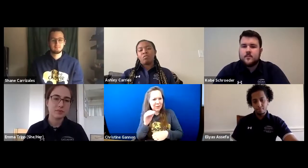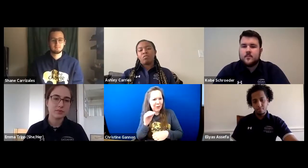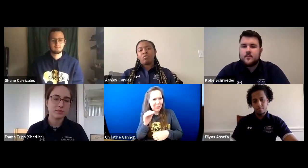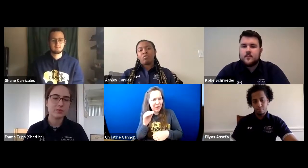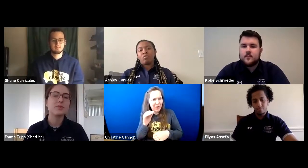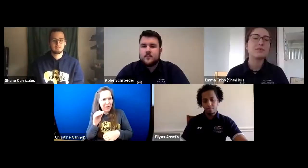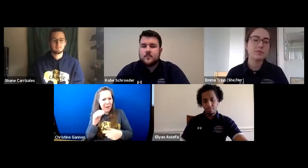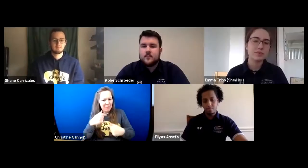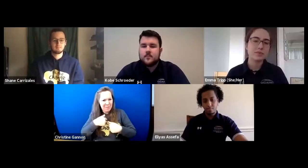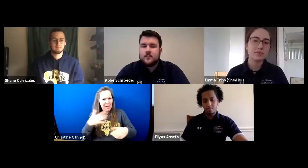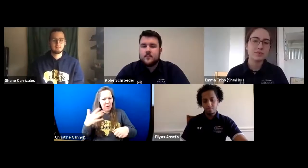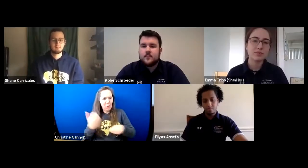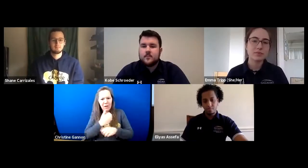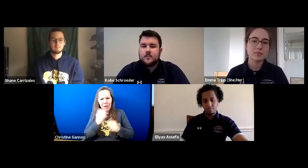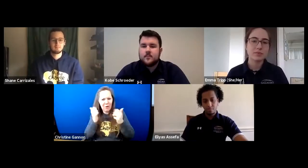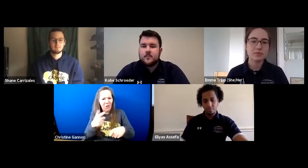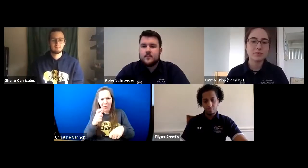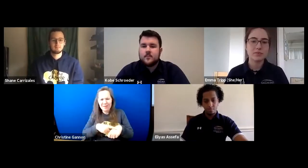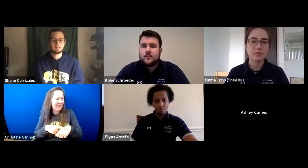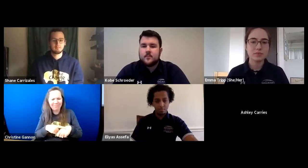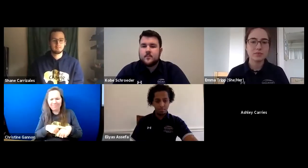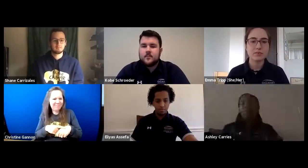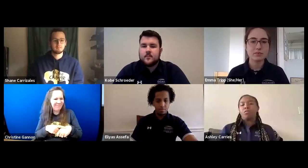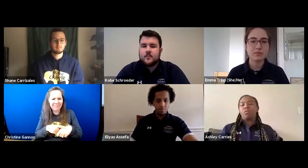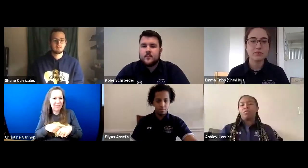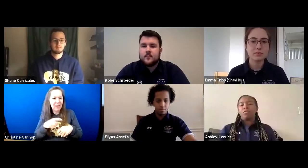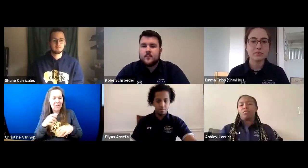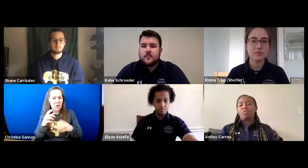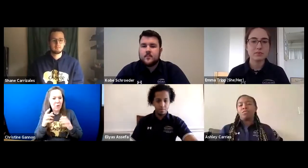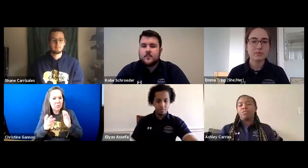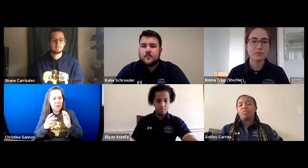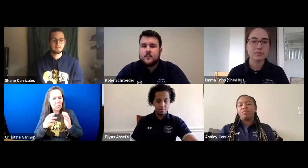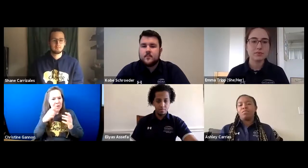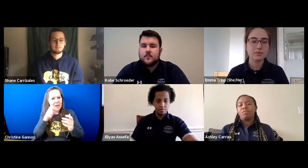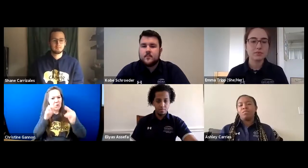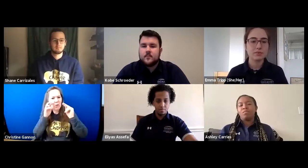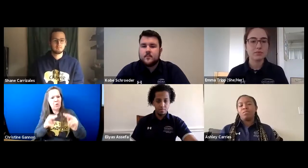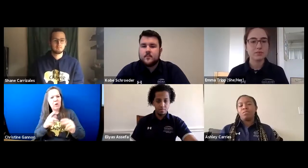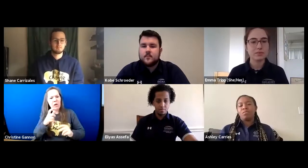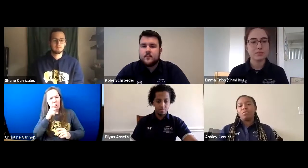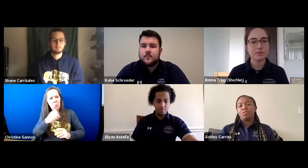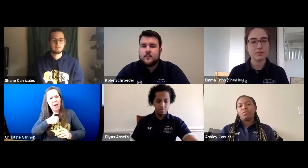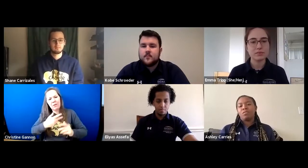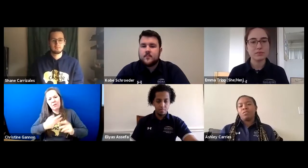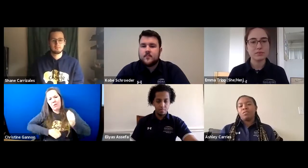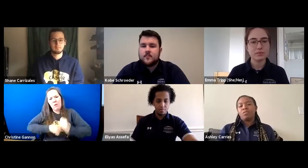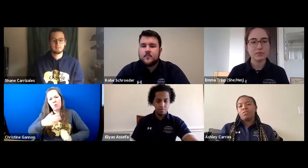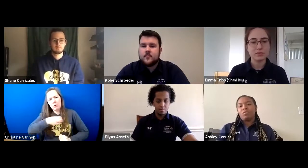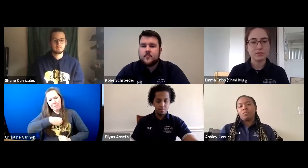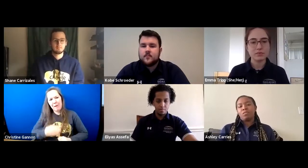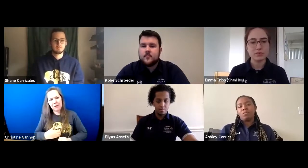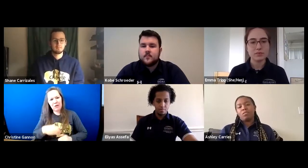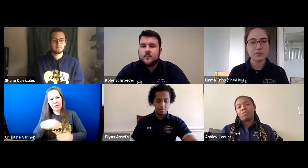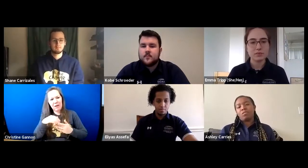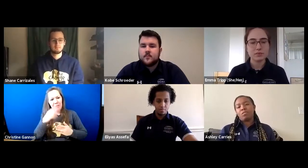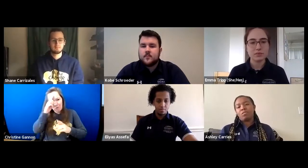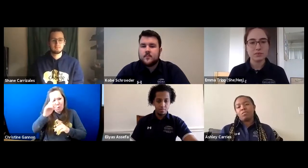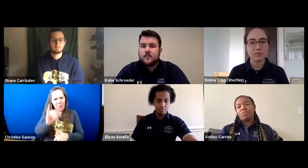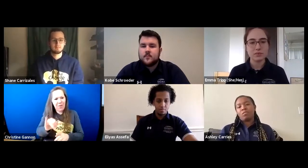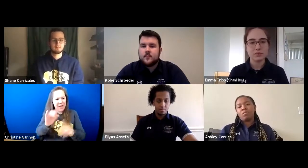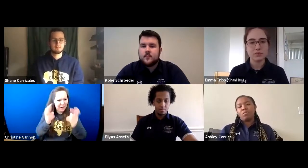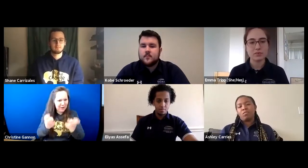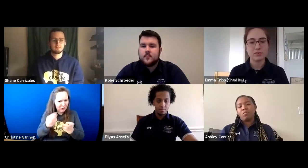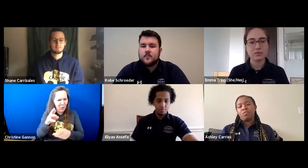So, if I'm winning all the time, that’s not very good. It’s more about who is more passionate about the issue or that decision.